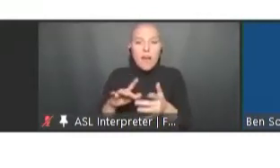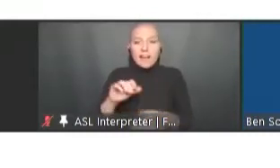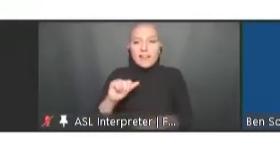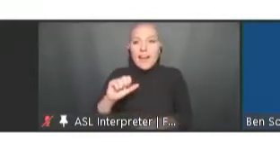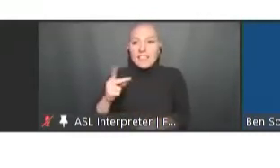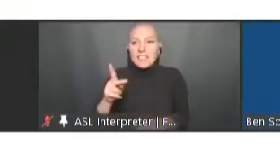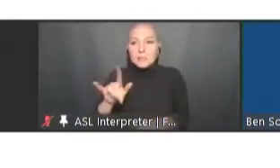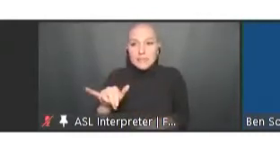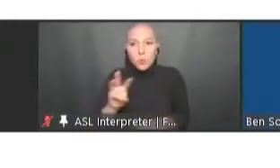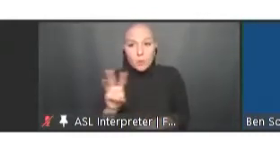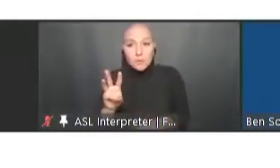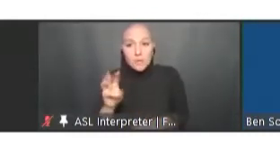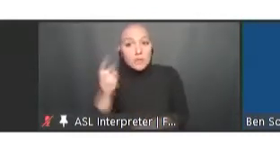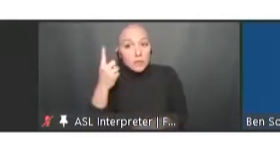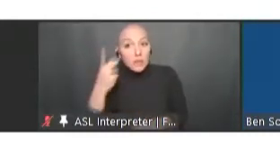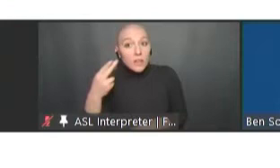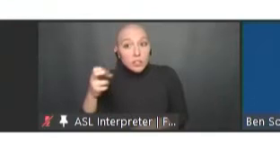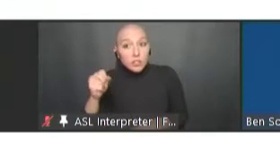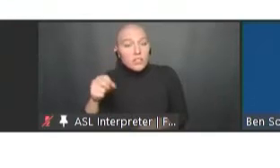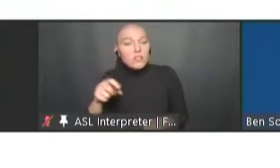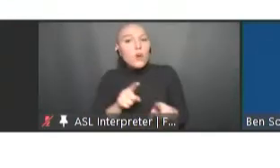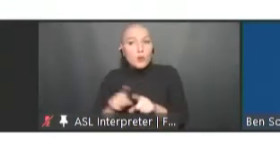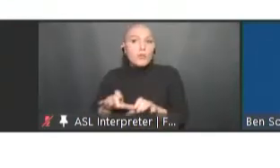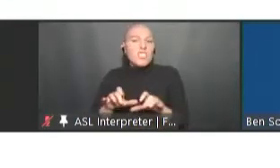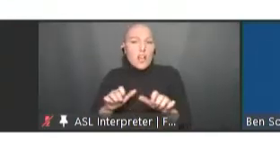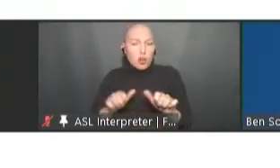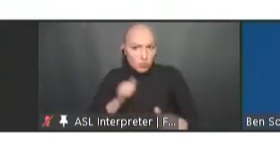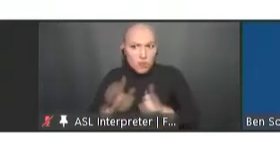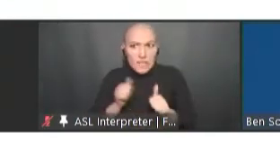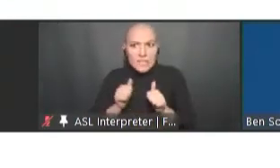an aggressive media outreach effort around this report, which included